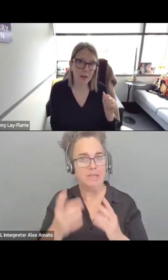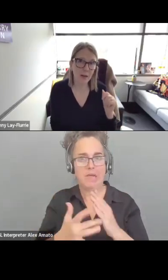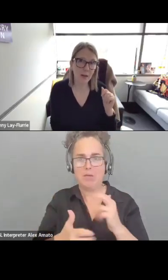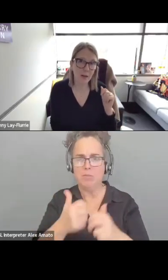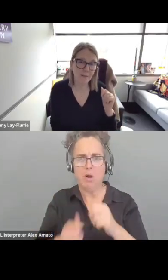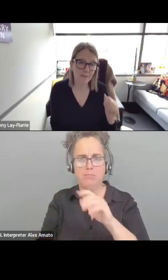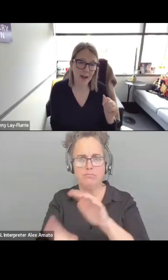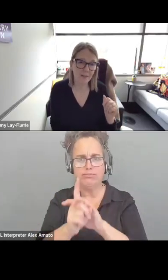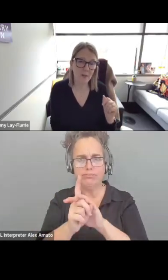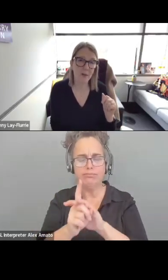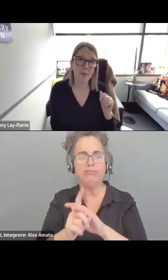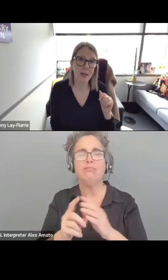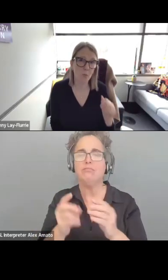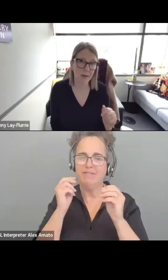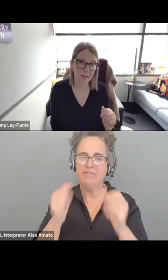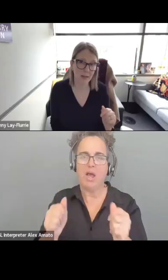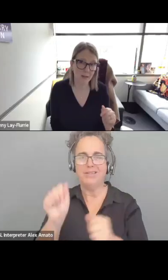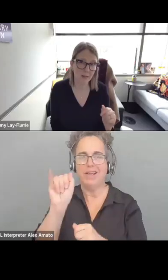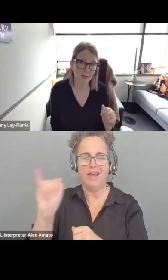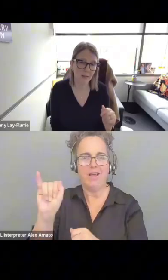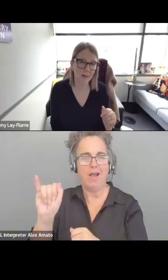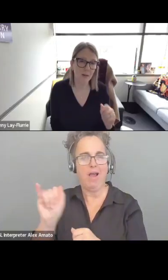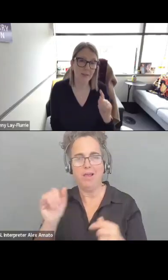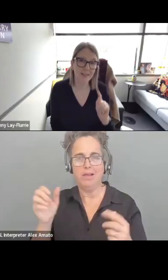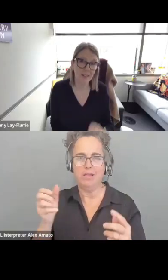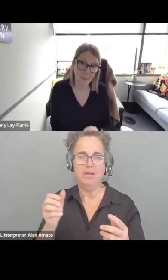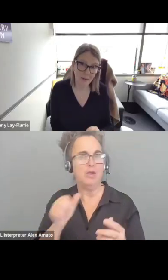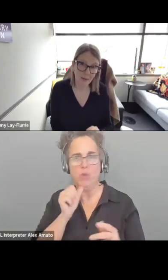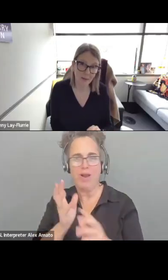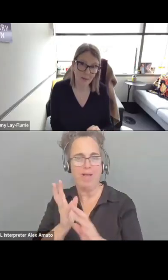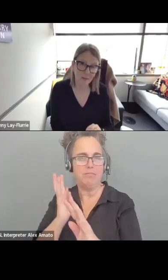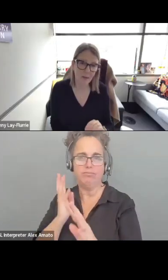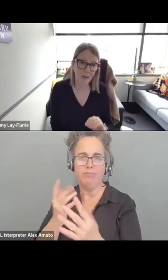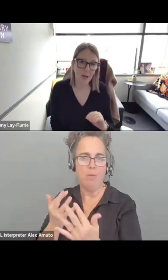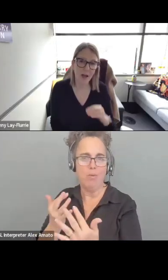quickly, fast, without waiting. That's independence.